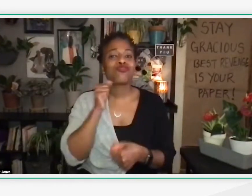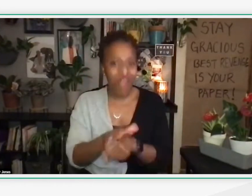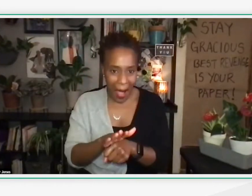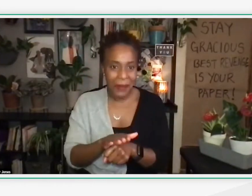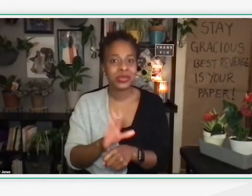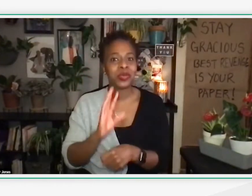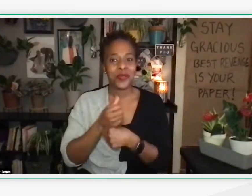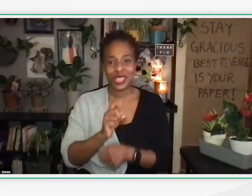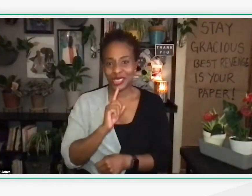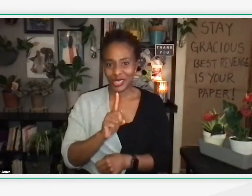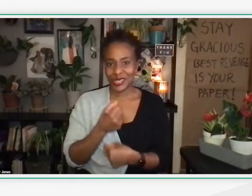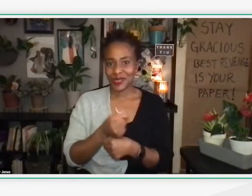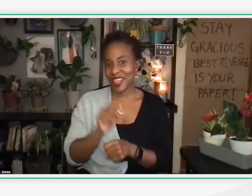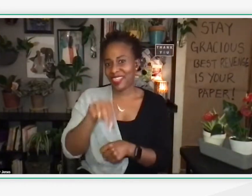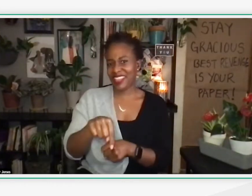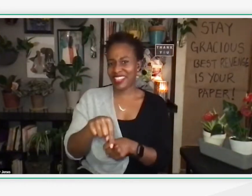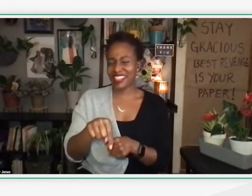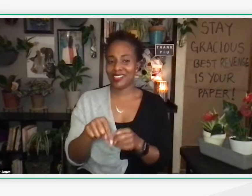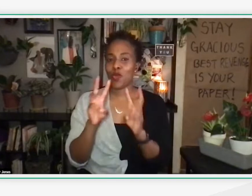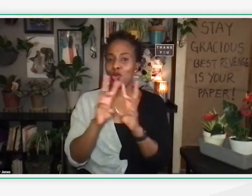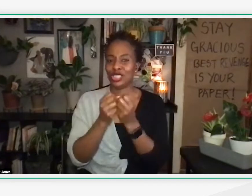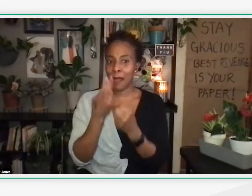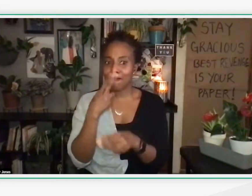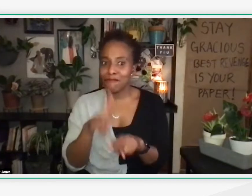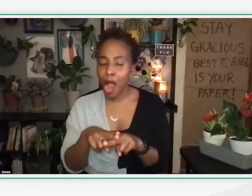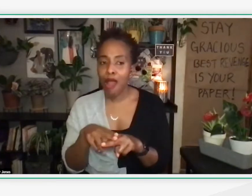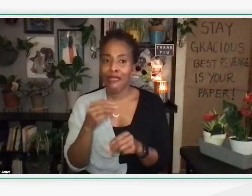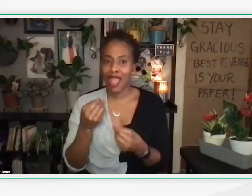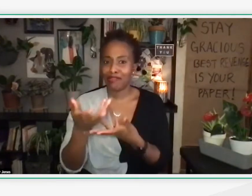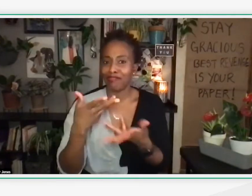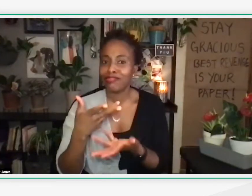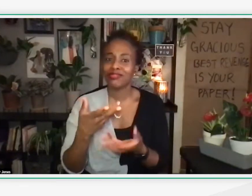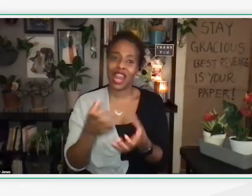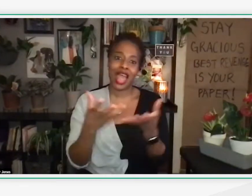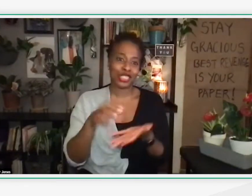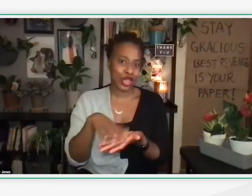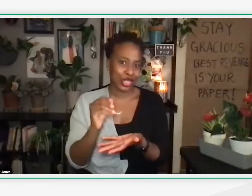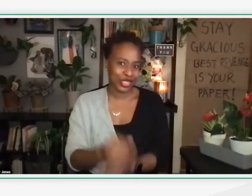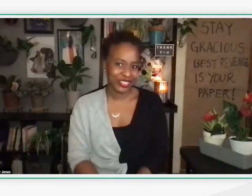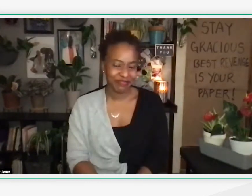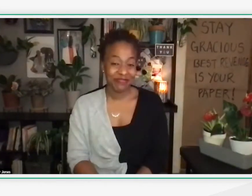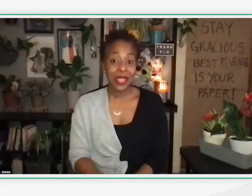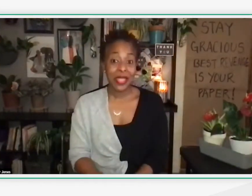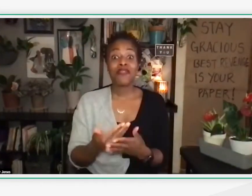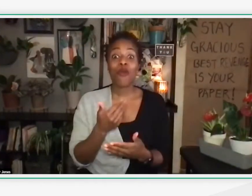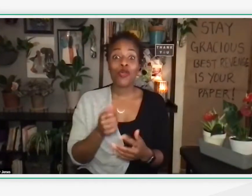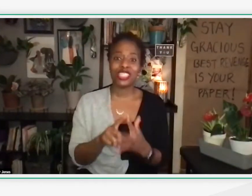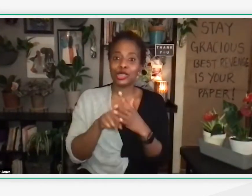I know, morbid! But I promise we're going to make sure that this webinar is fun and